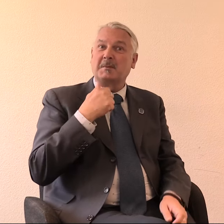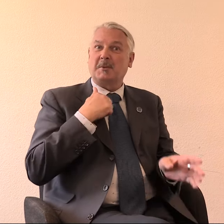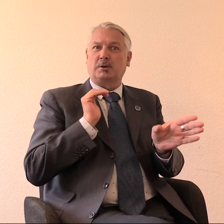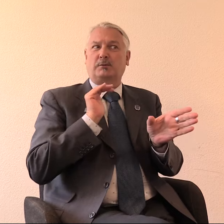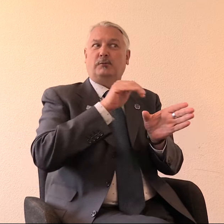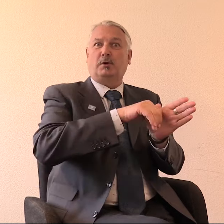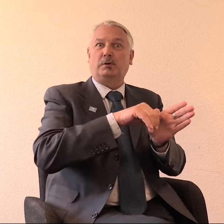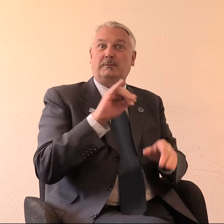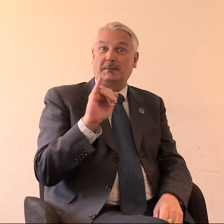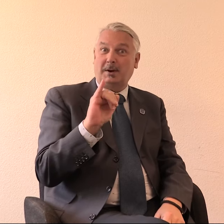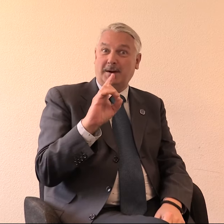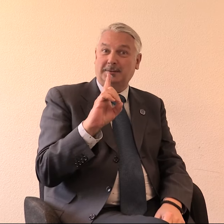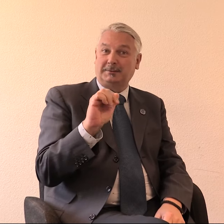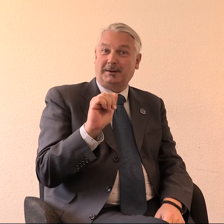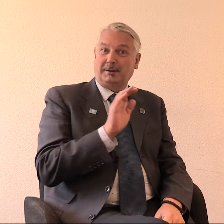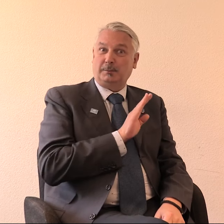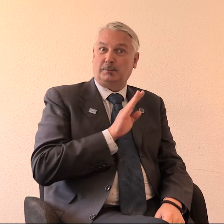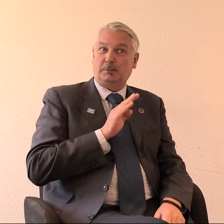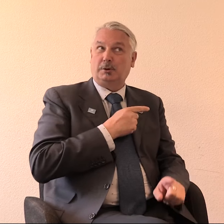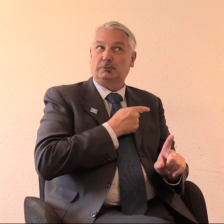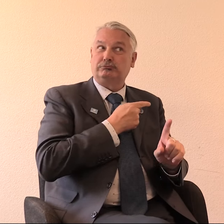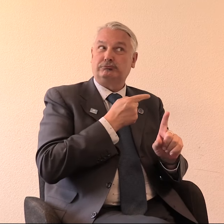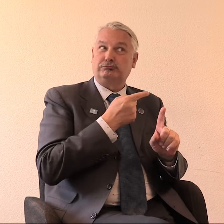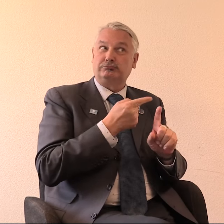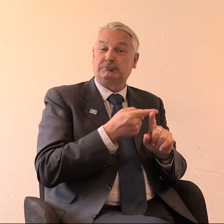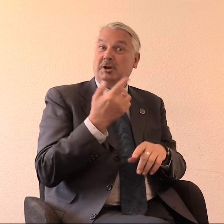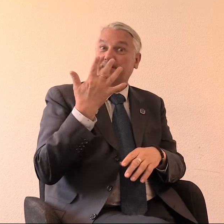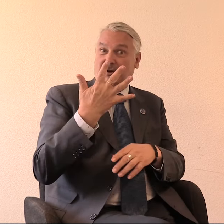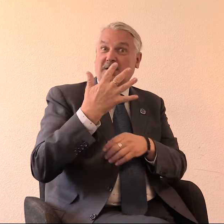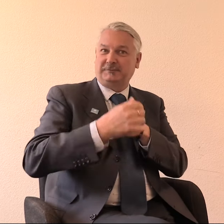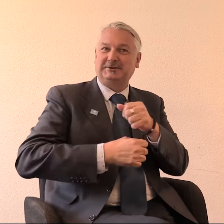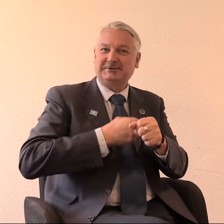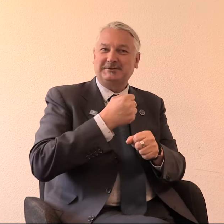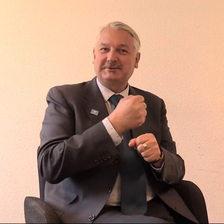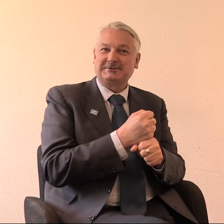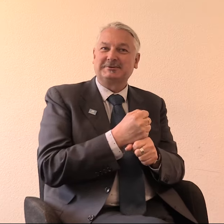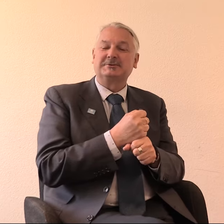I have been involved in the IDA Board for the past 5 years